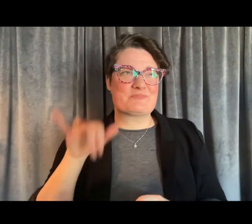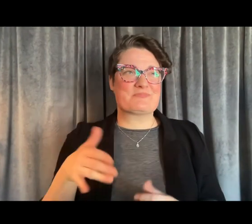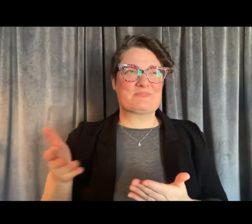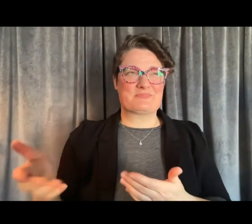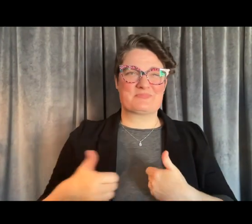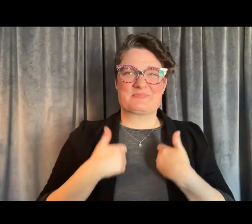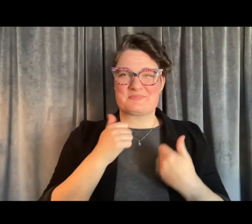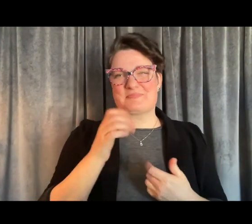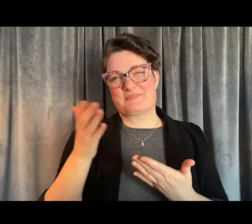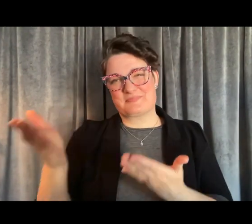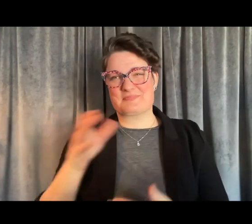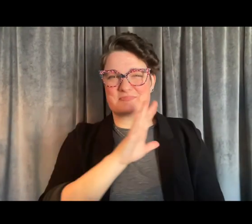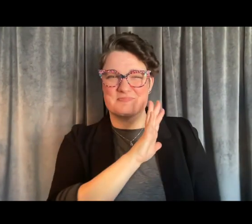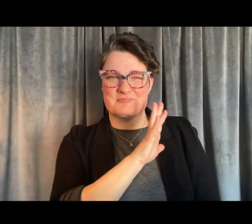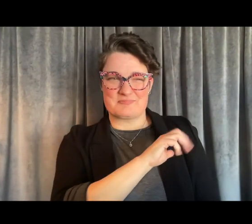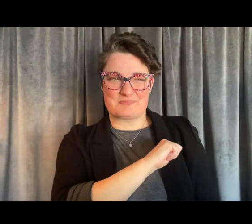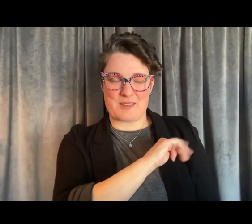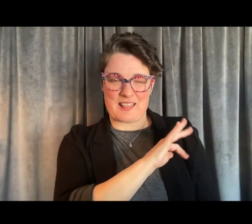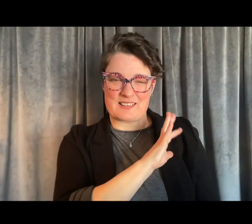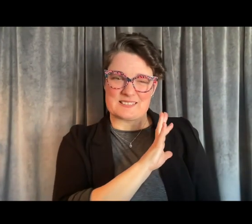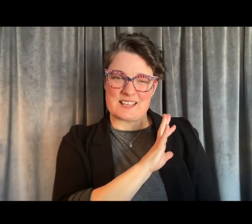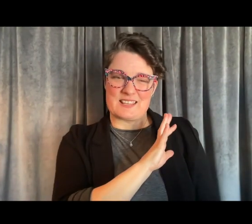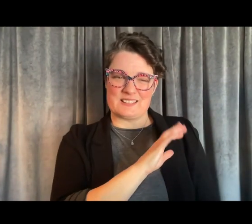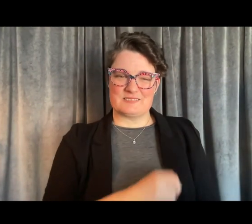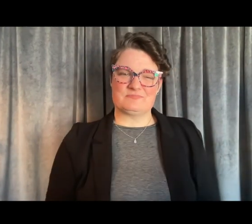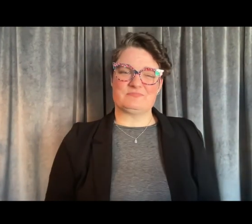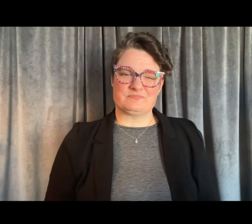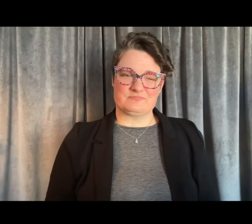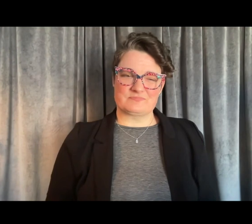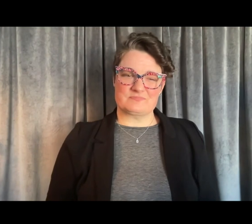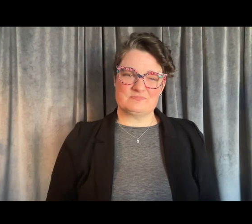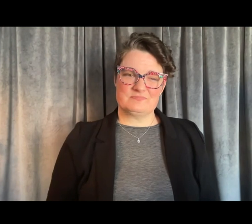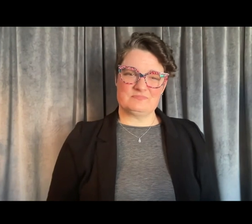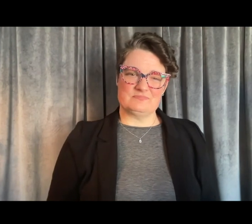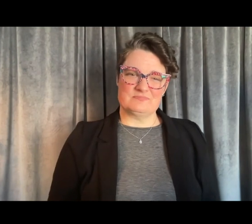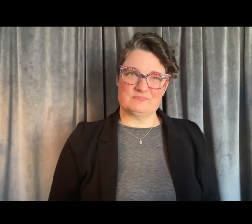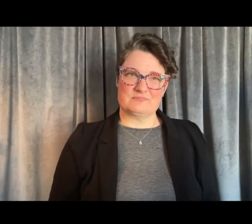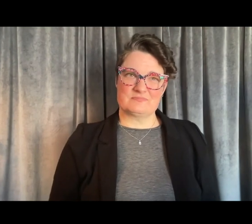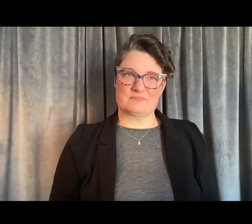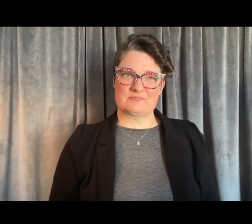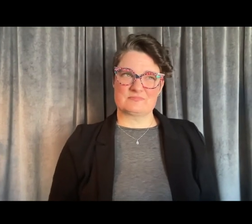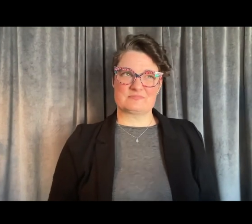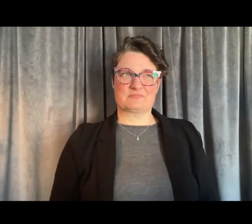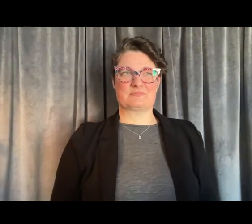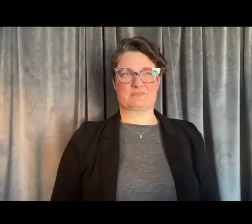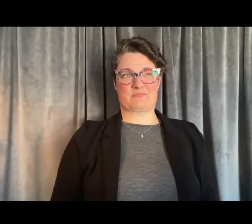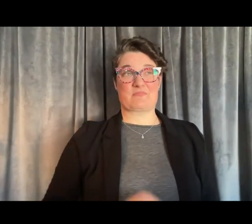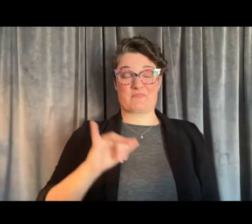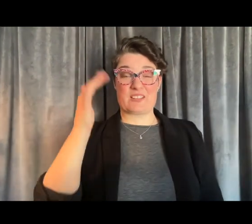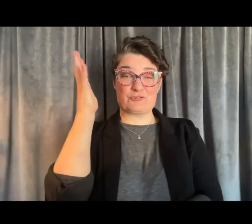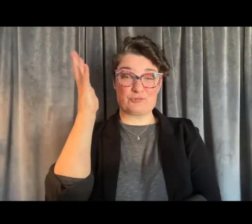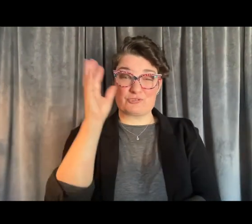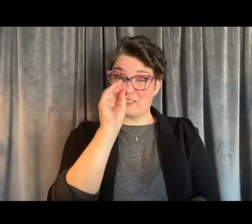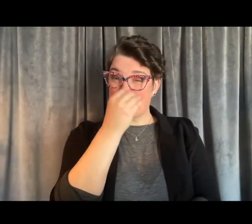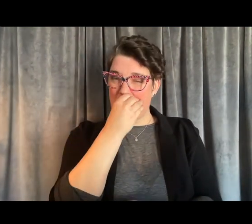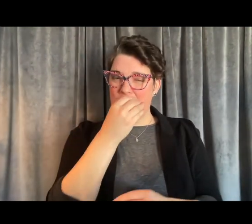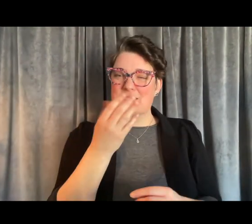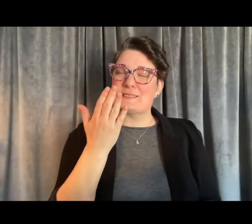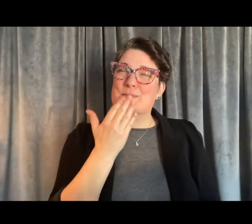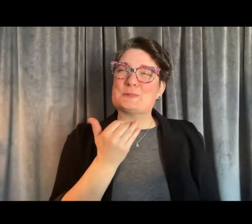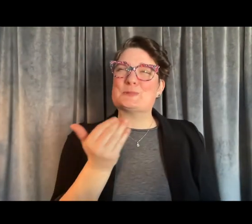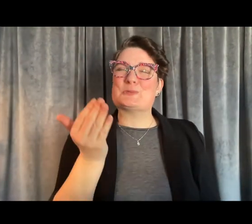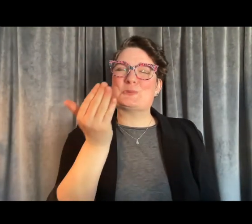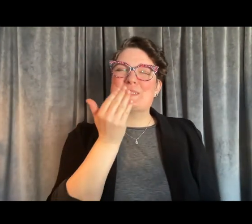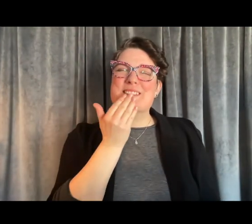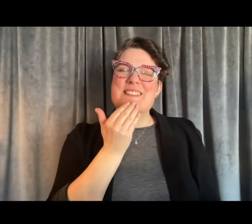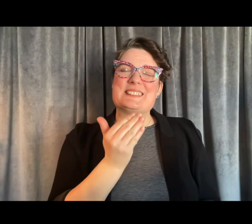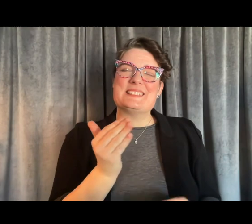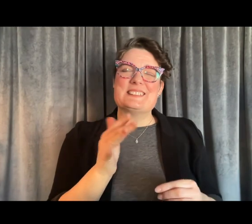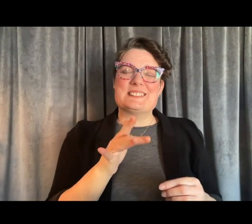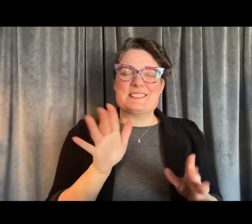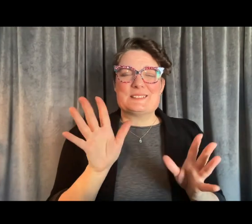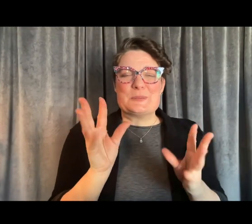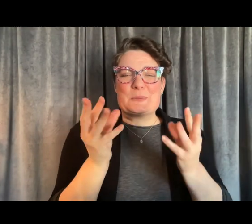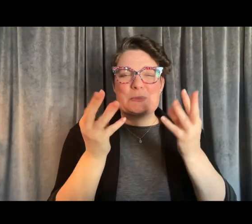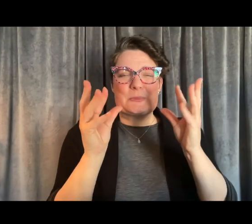And the blossoms of this tree, sweet, delicate reminders that we have the